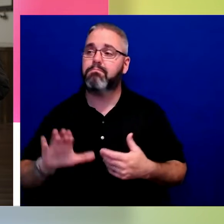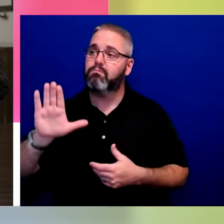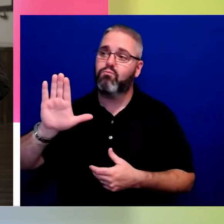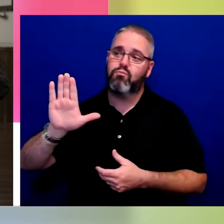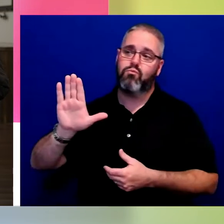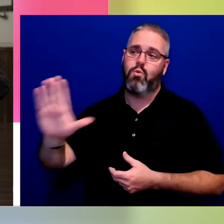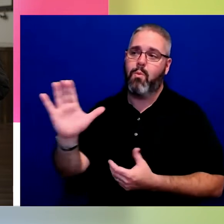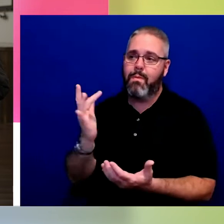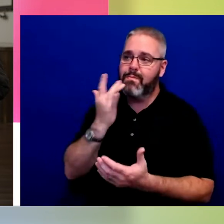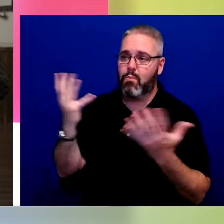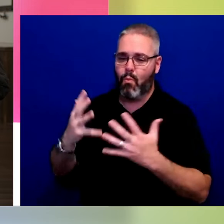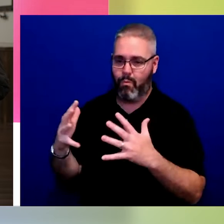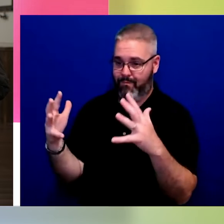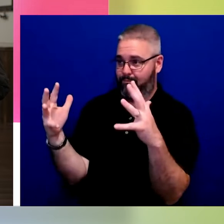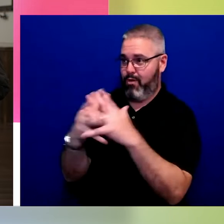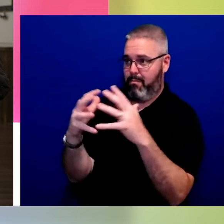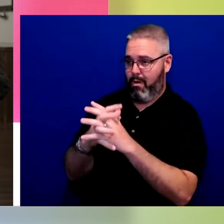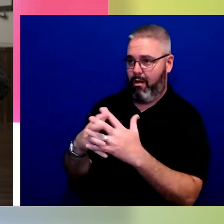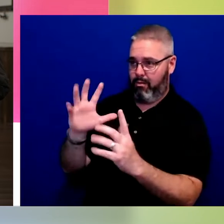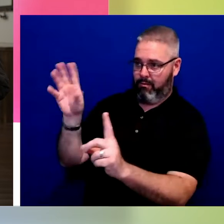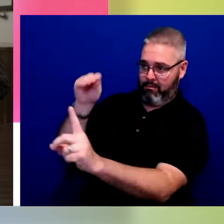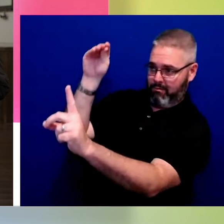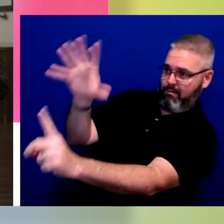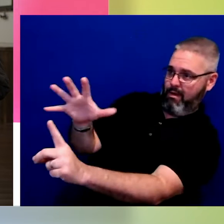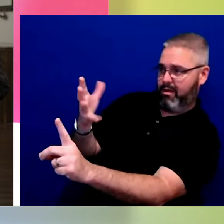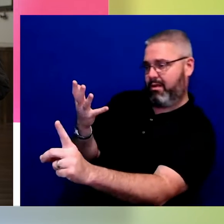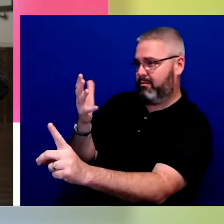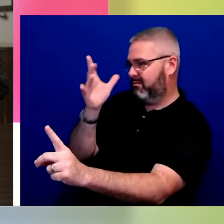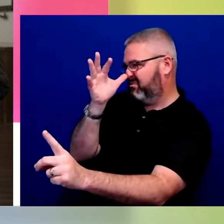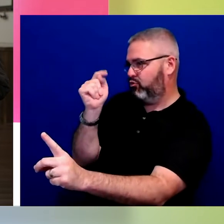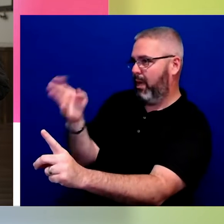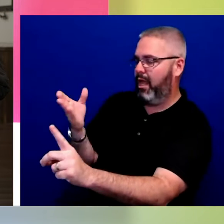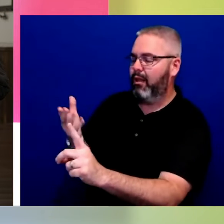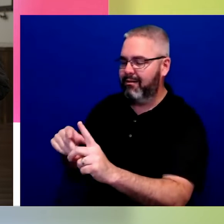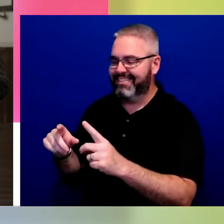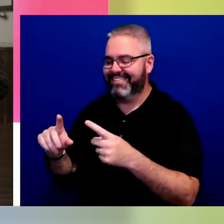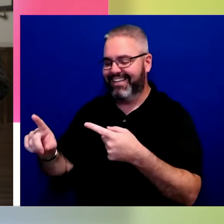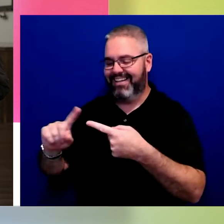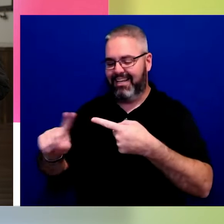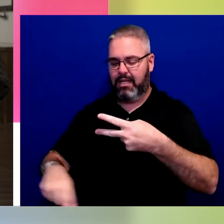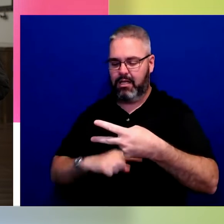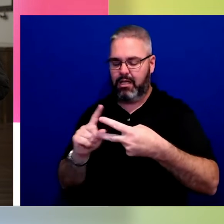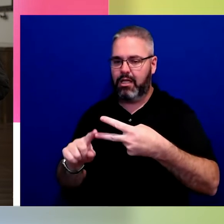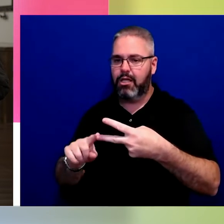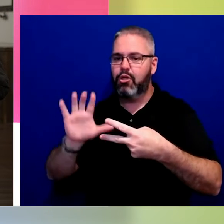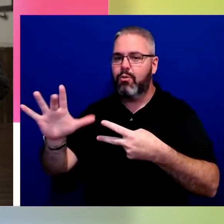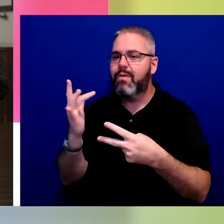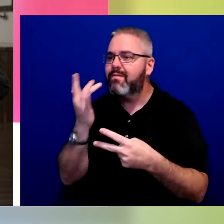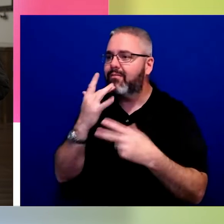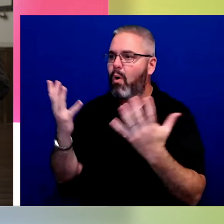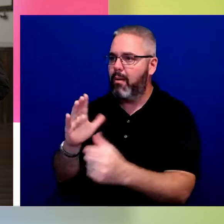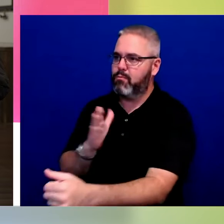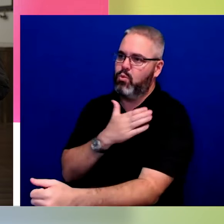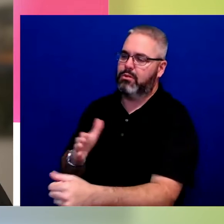Which I know is gonna put you on the spot and I don't hate that. And what is your favorite music?